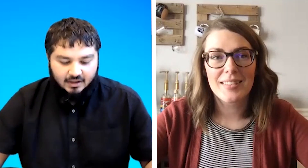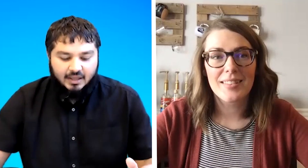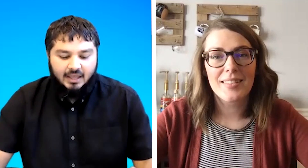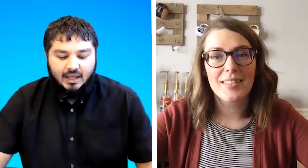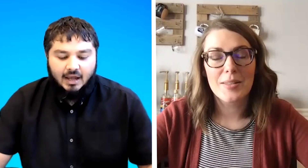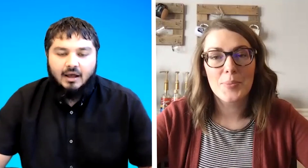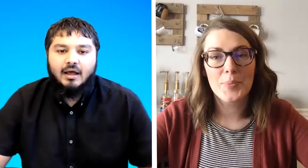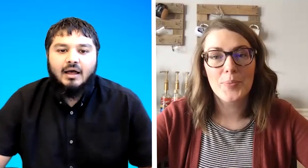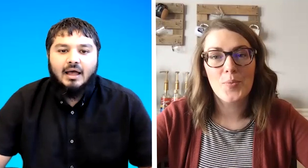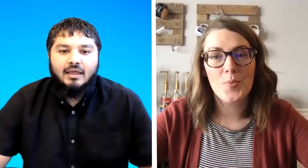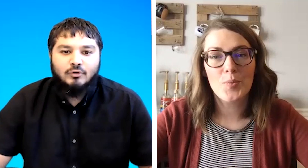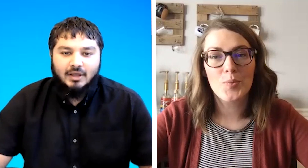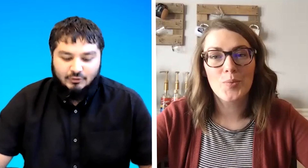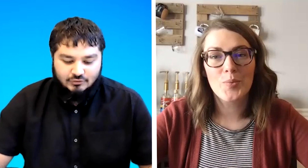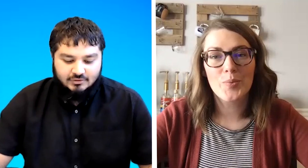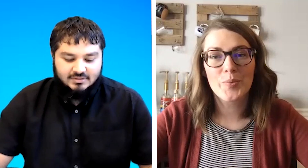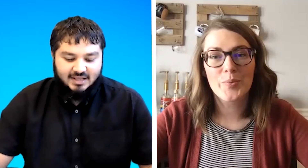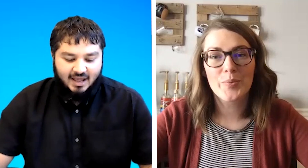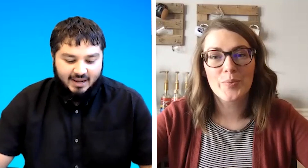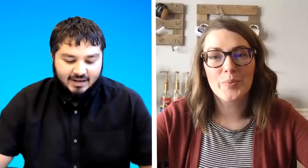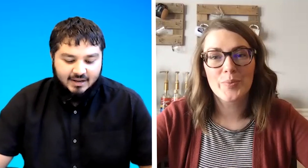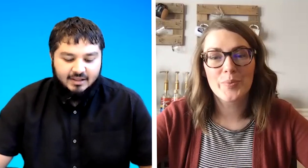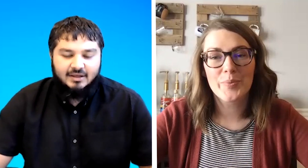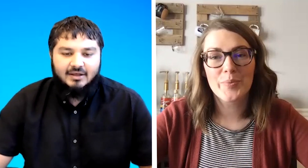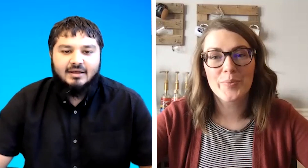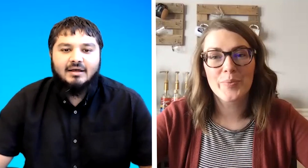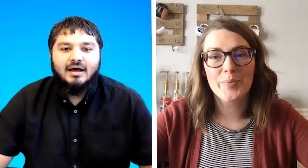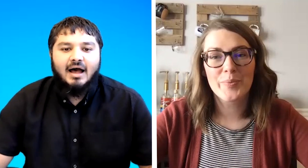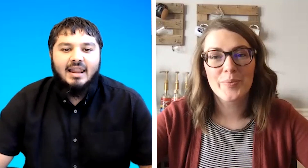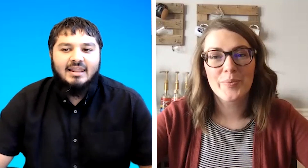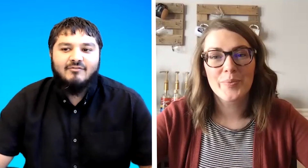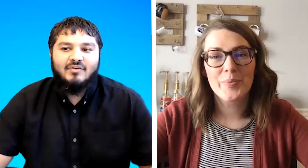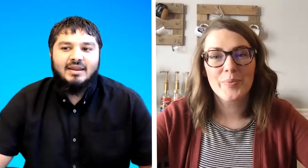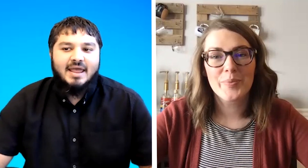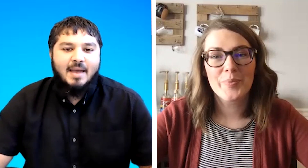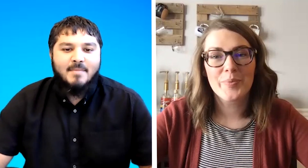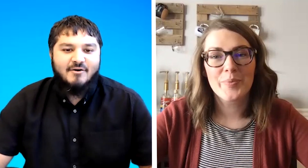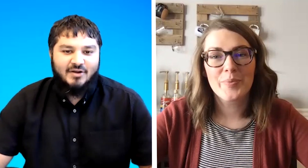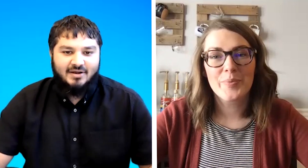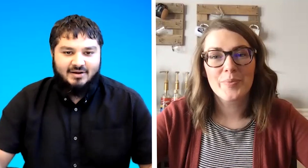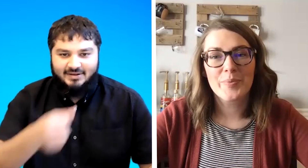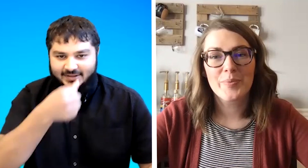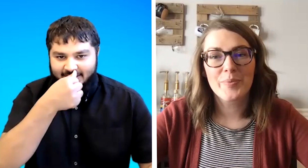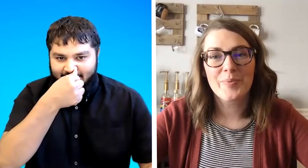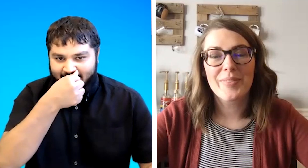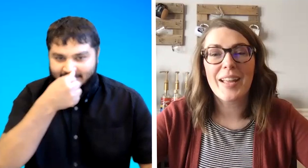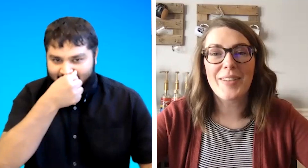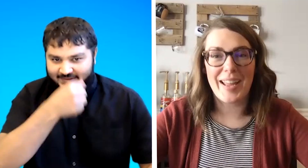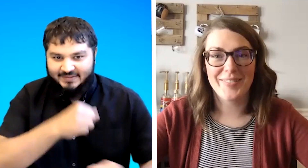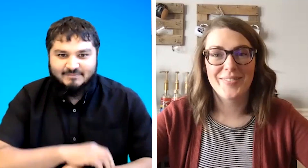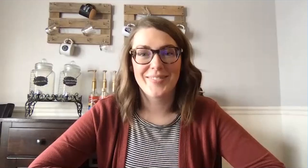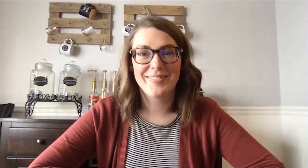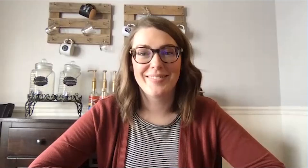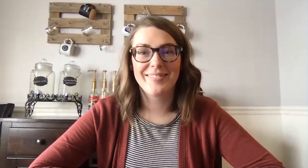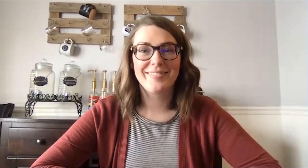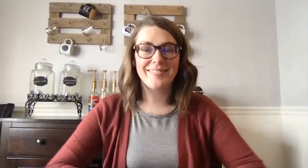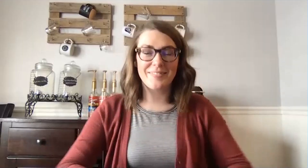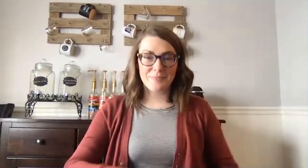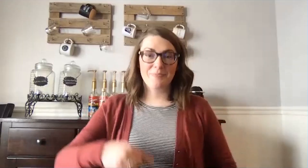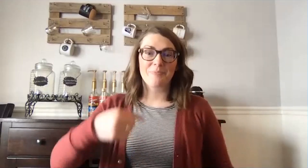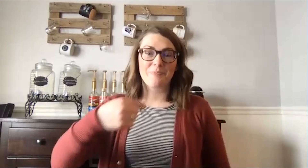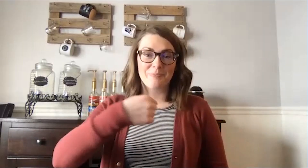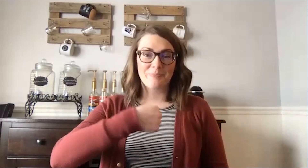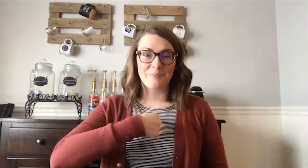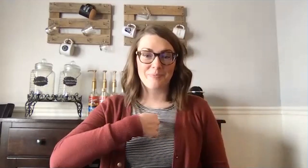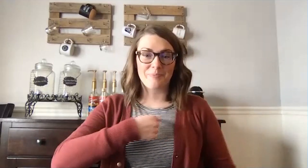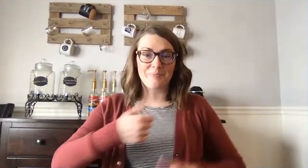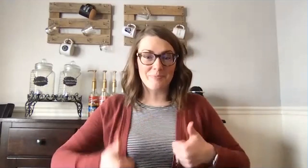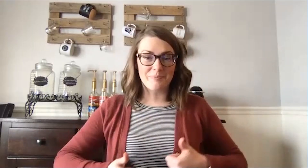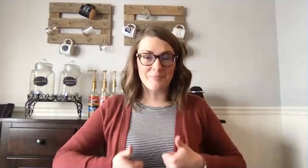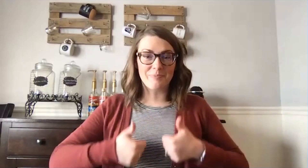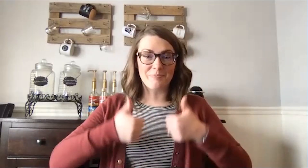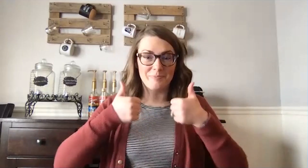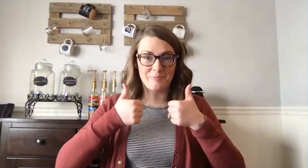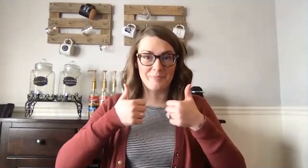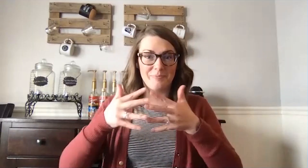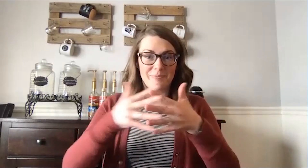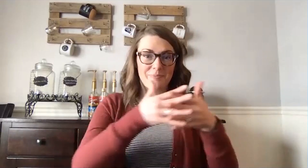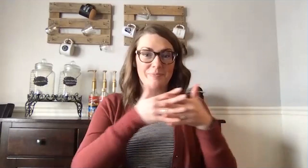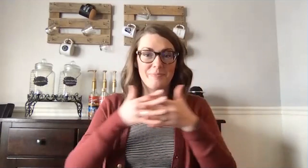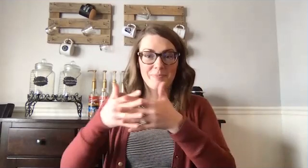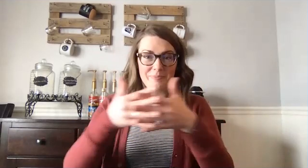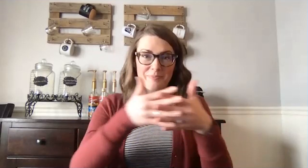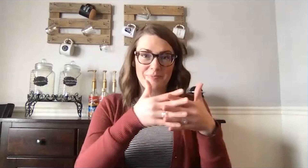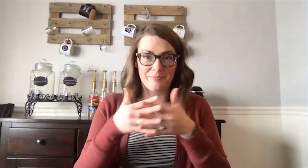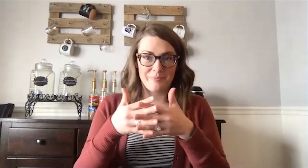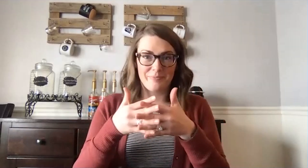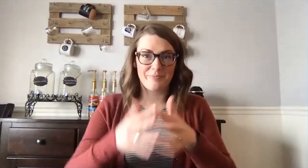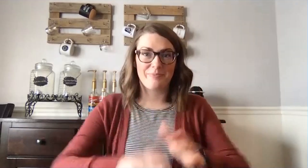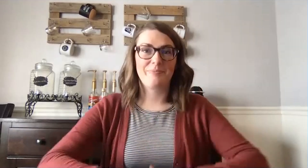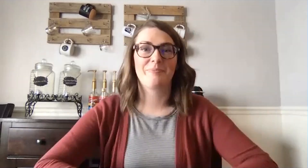okay i would like you to sign i live in america okay okay